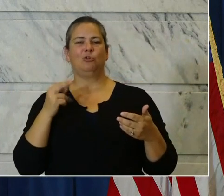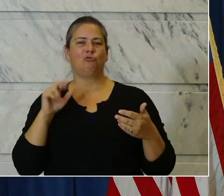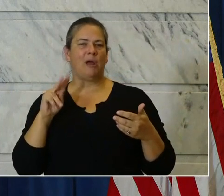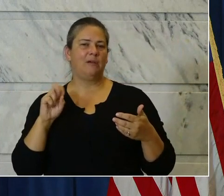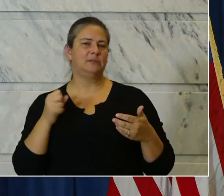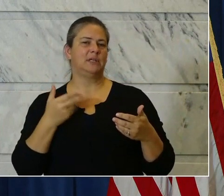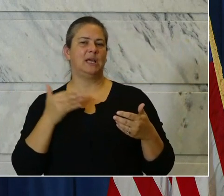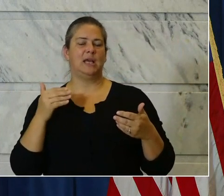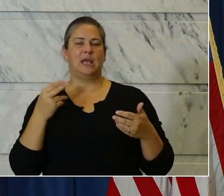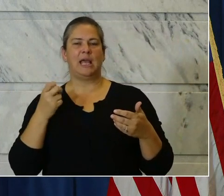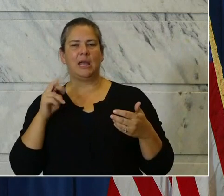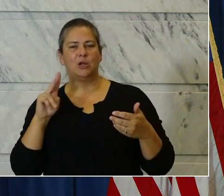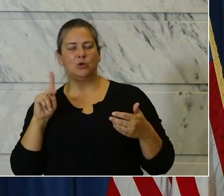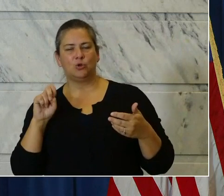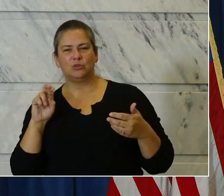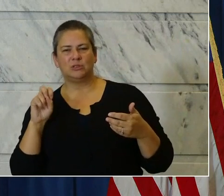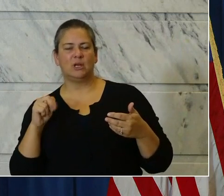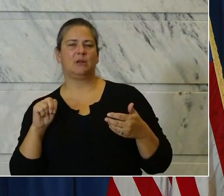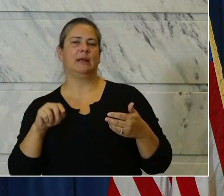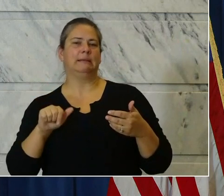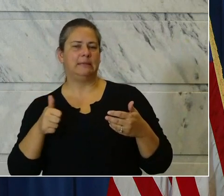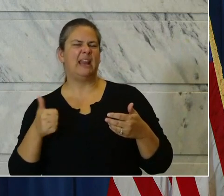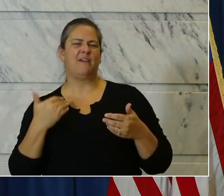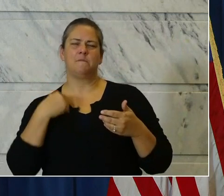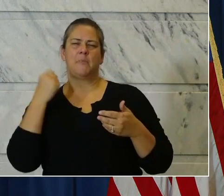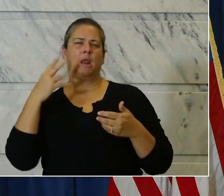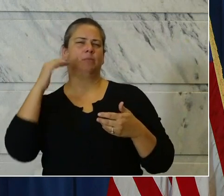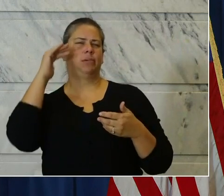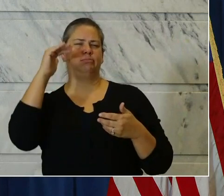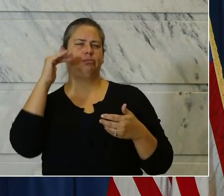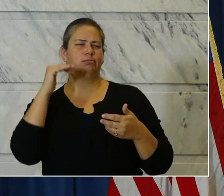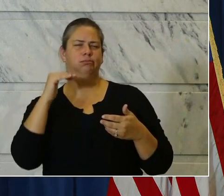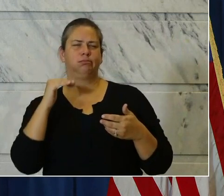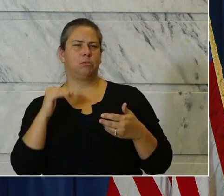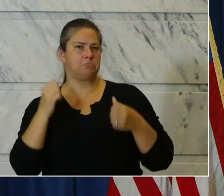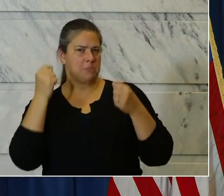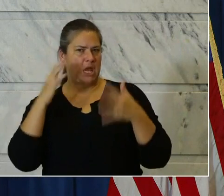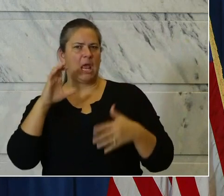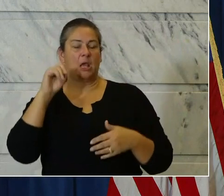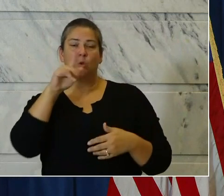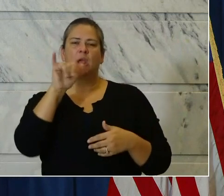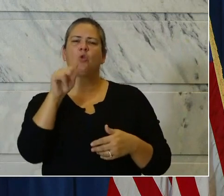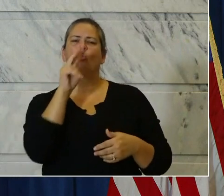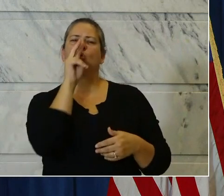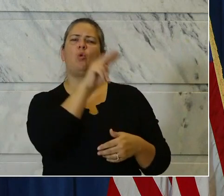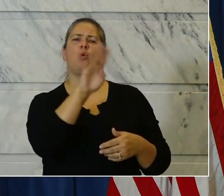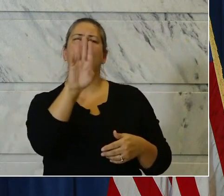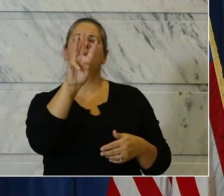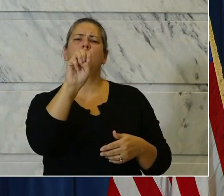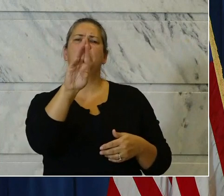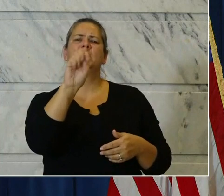ELEVEN JESSAMINE ELEVEN AND THEN GRACE HENDERSON AND MEET TEN NUMBER OF OTHER COUNTIES